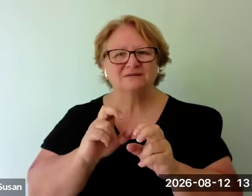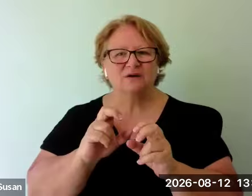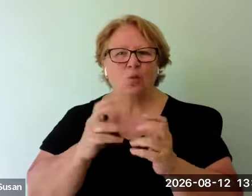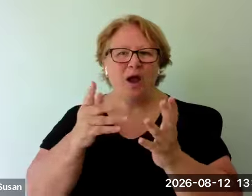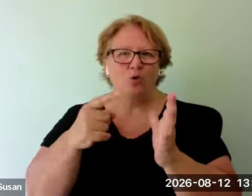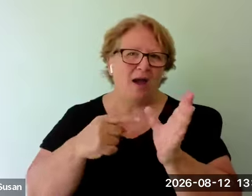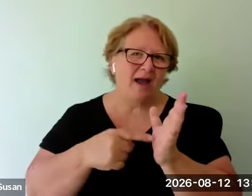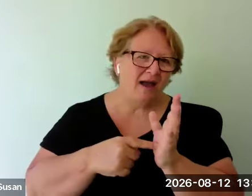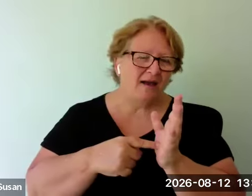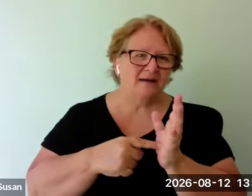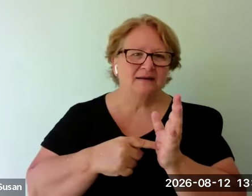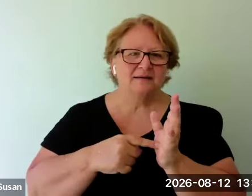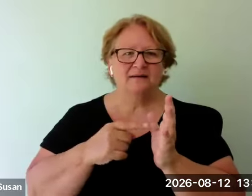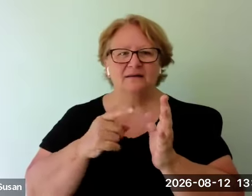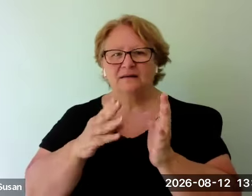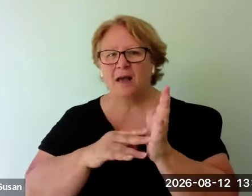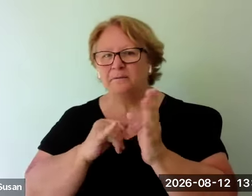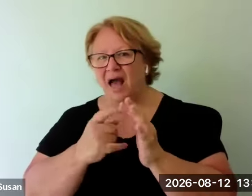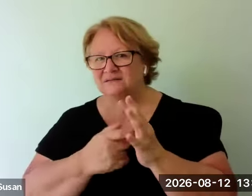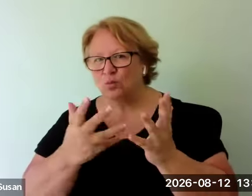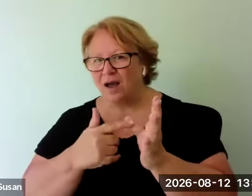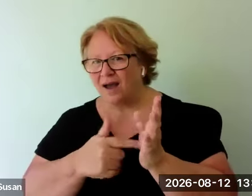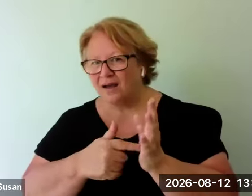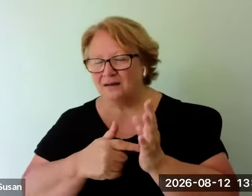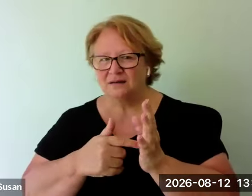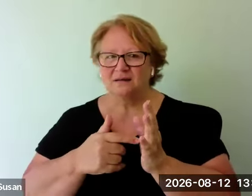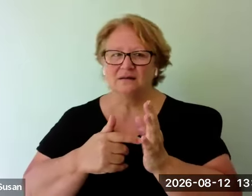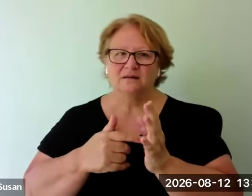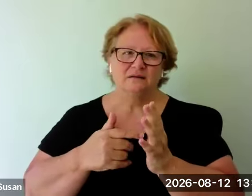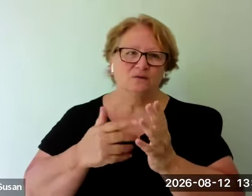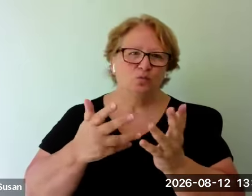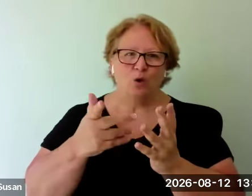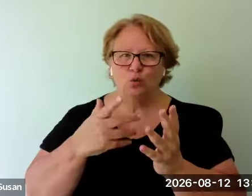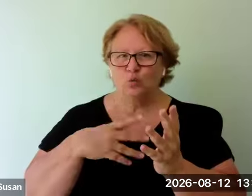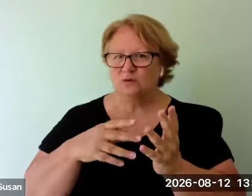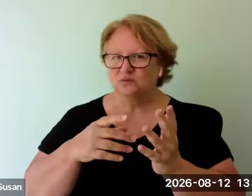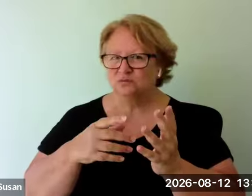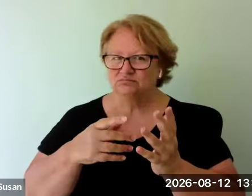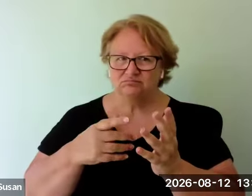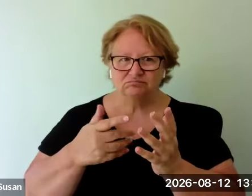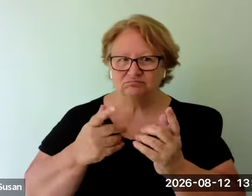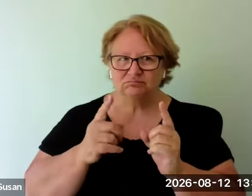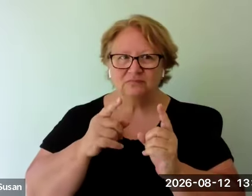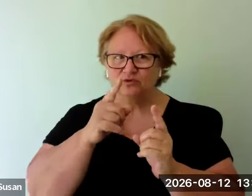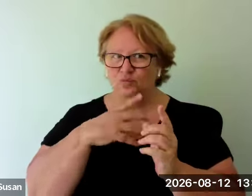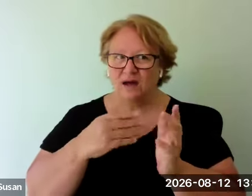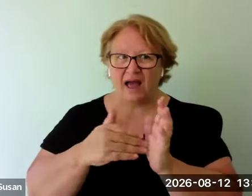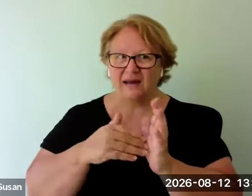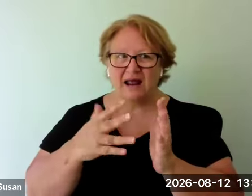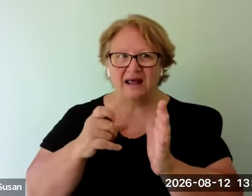to do their research about where they are, where they're doing